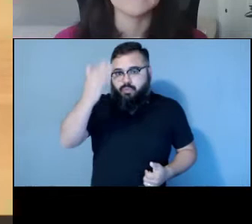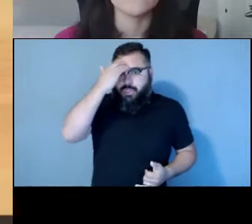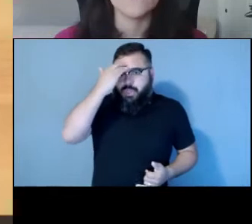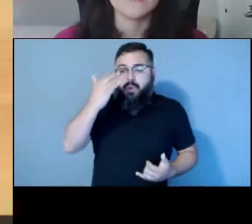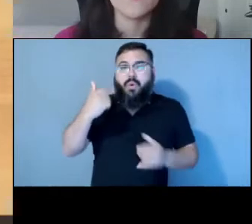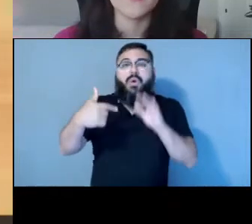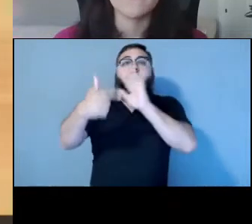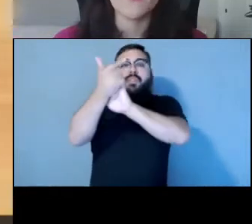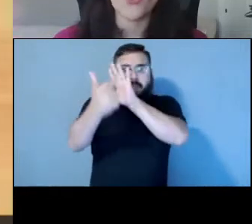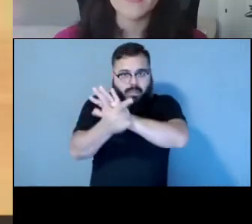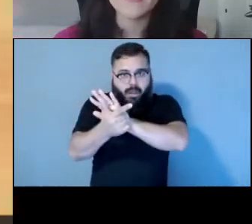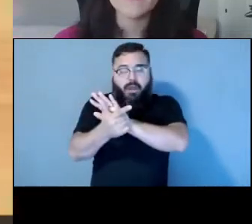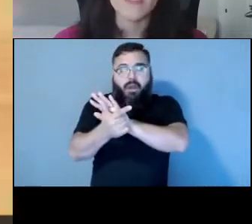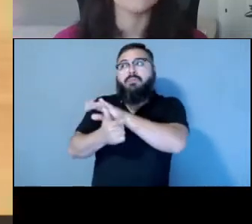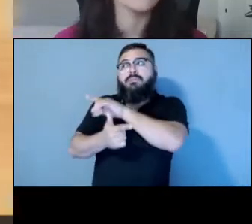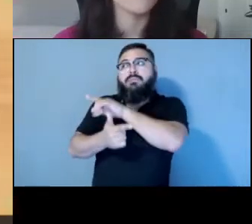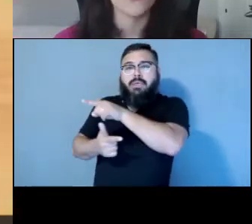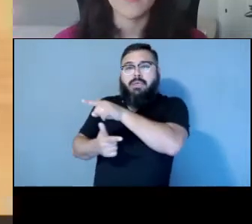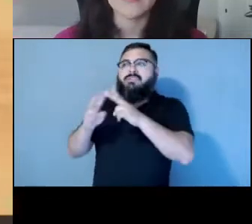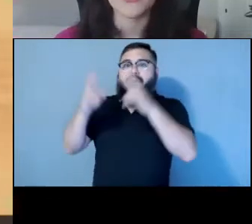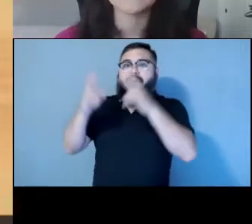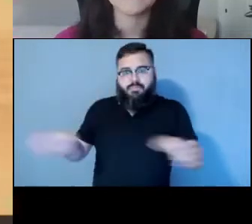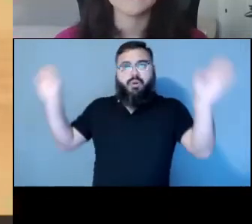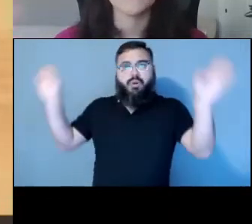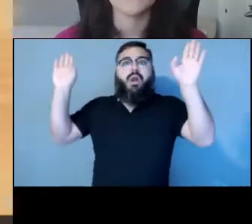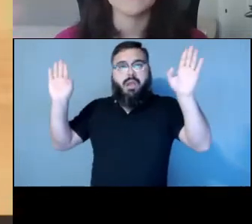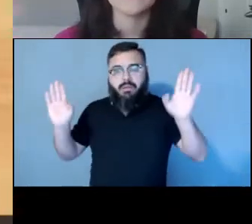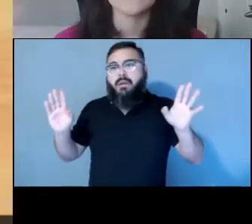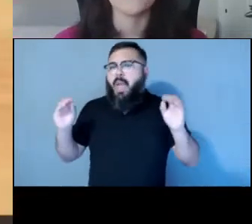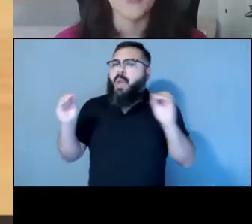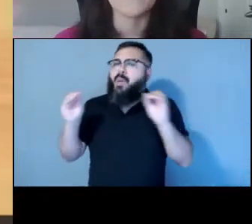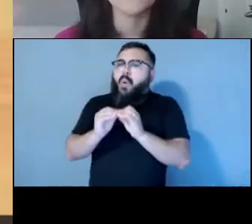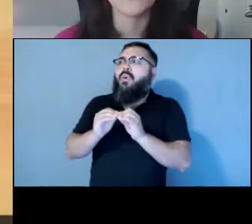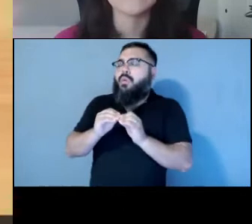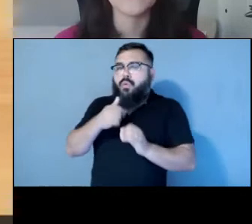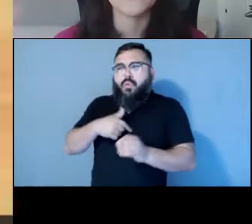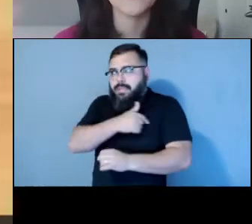takes the view of disability very broadly, and a lot more things are considered disabilities than perhaps were considered